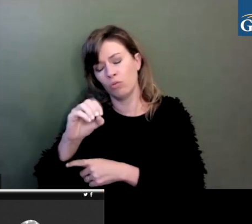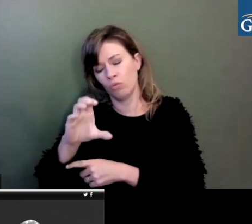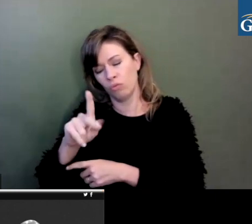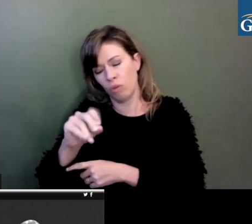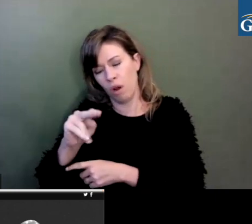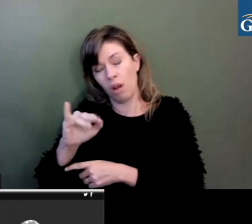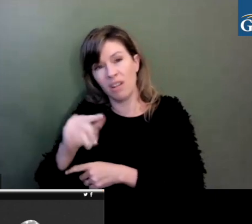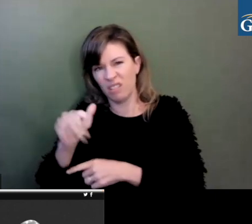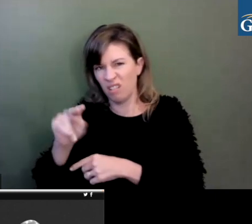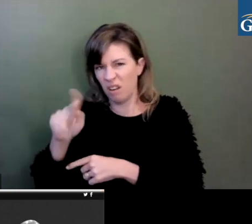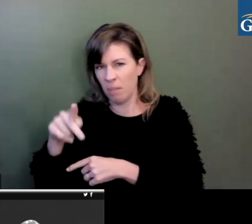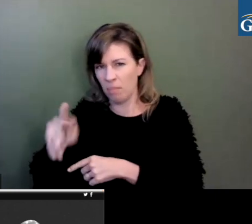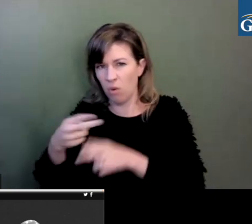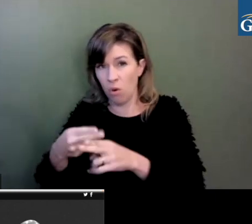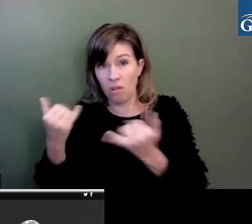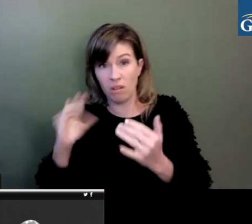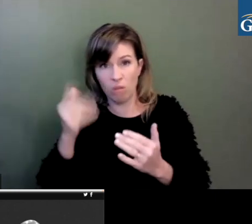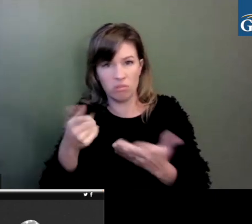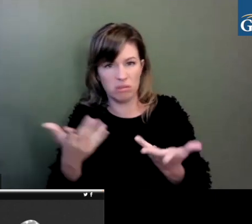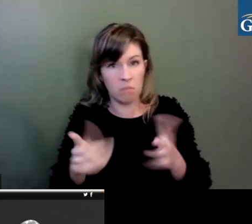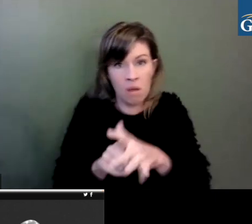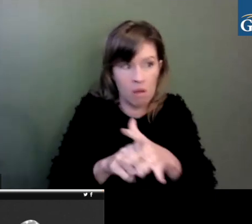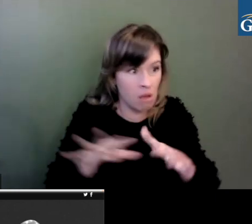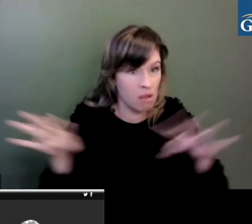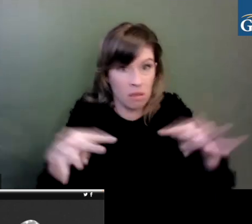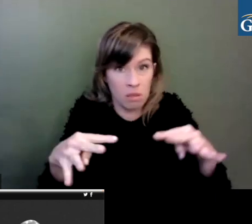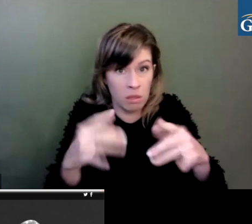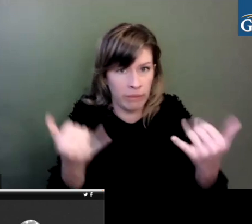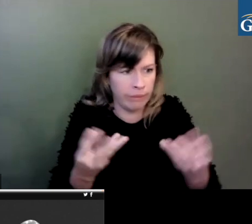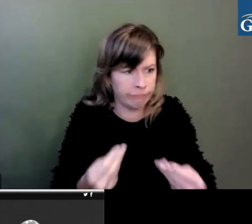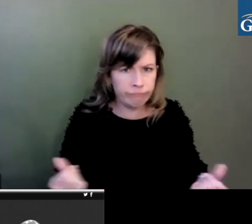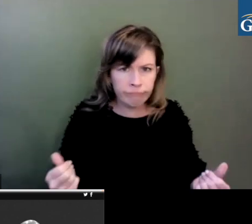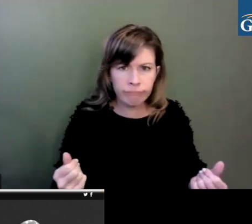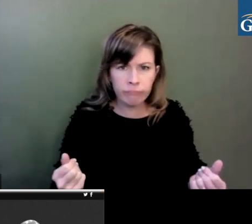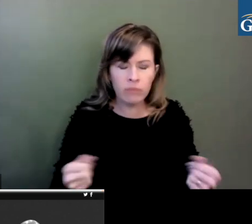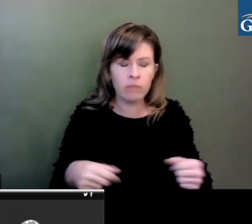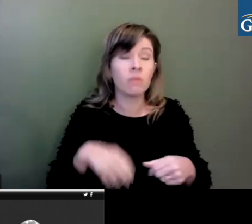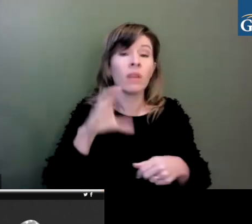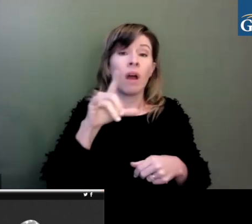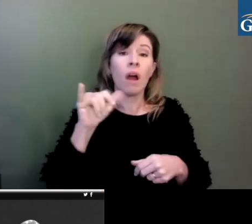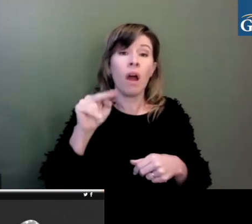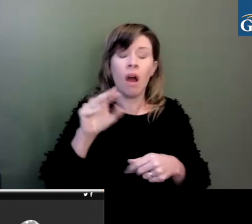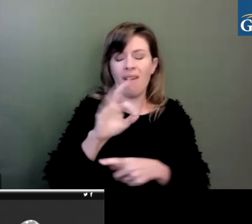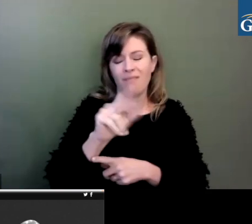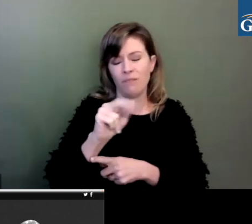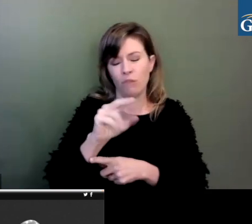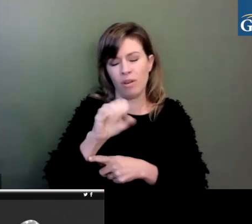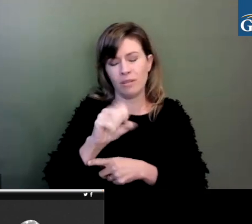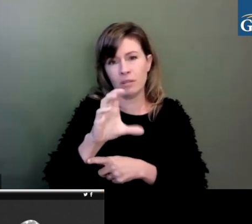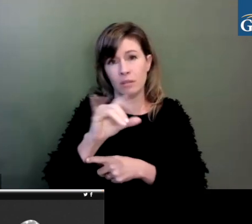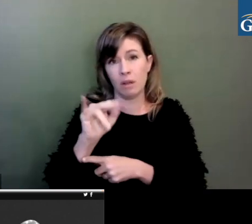by NPR, now seem underwhelming , premature, and never more. Francis Collins, then-director of the National Institutes of